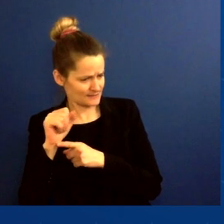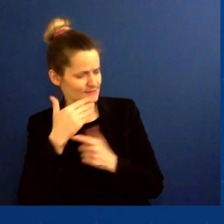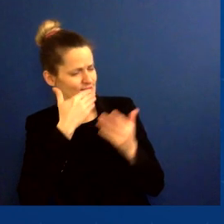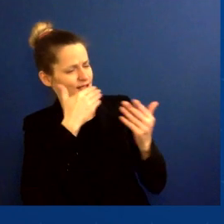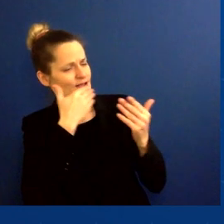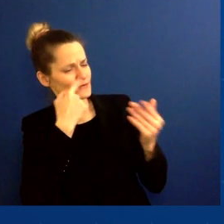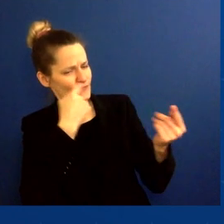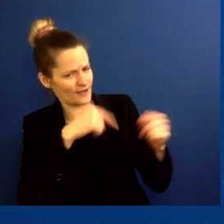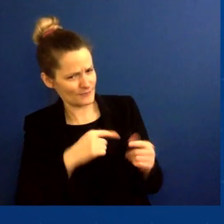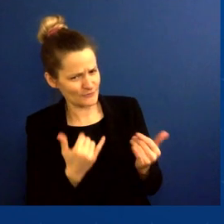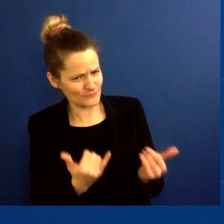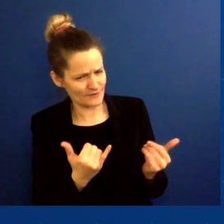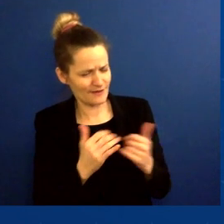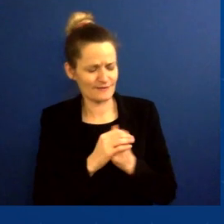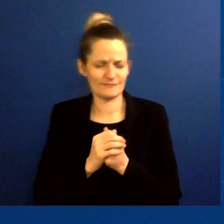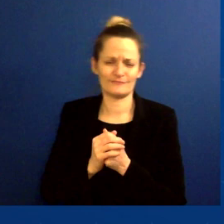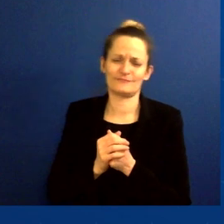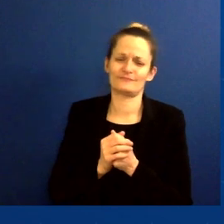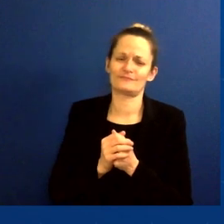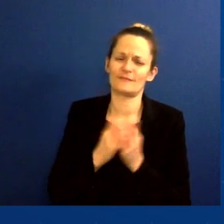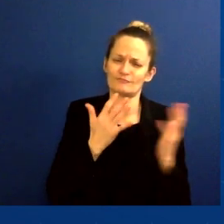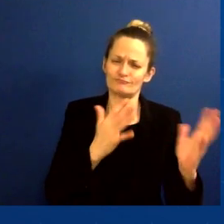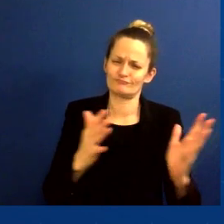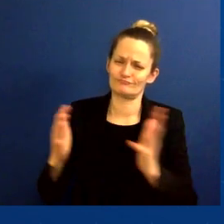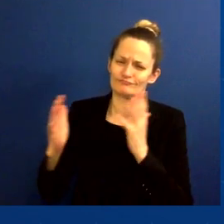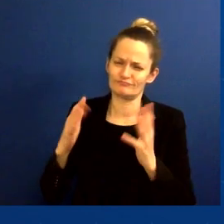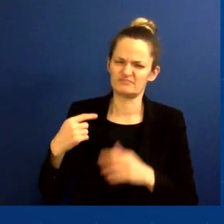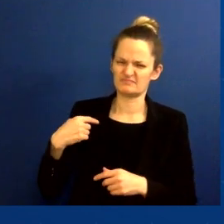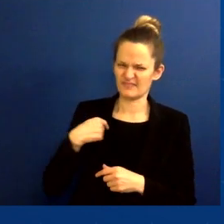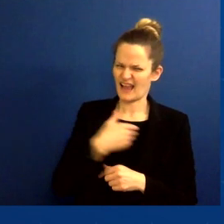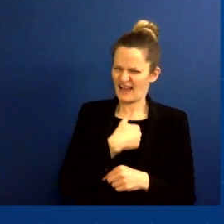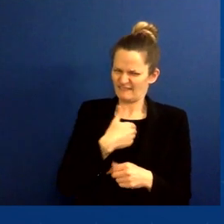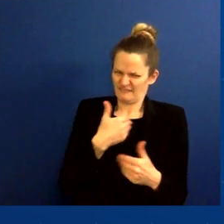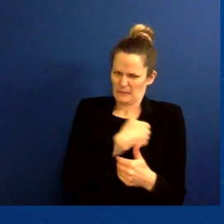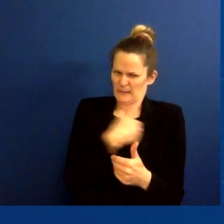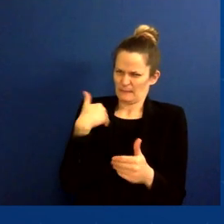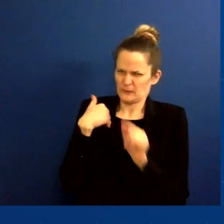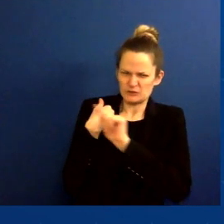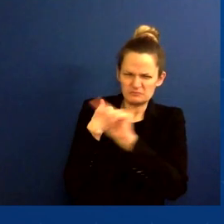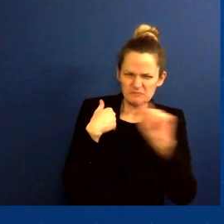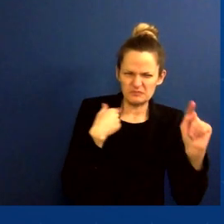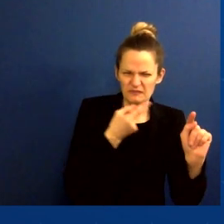We have a couple of members of Congress and also local elected officials, I want to thank you for being with us today.